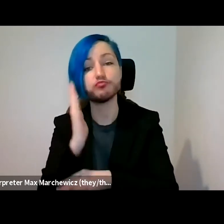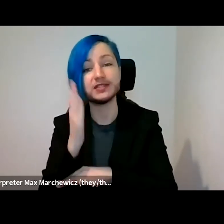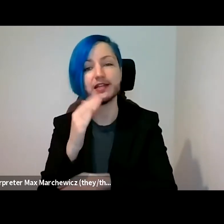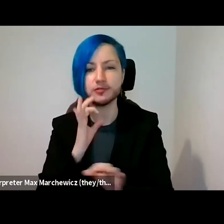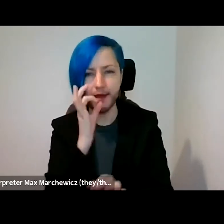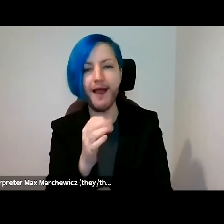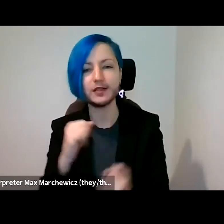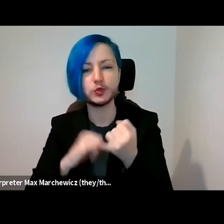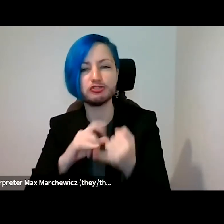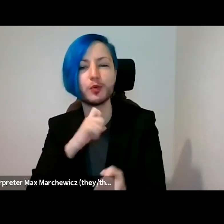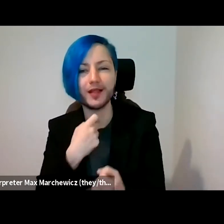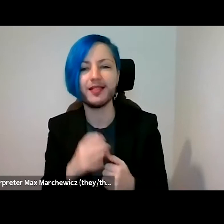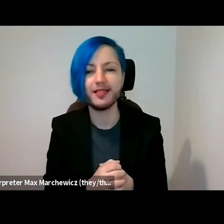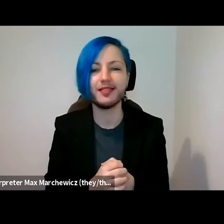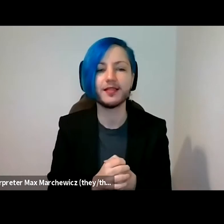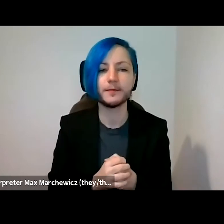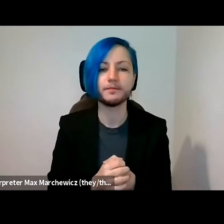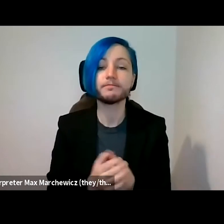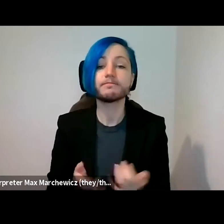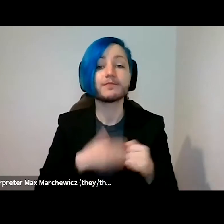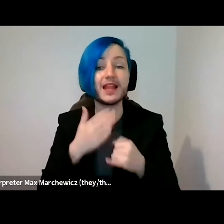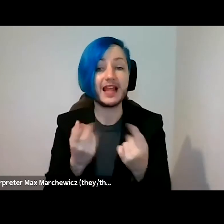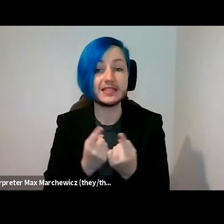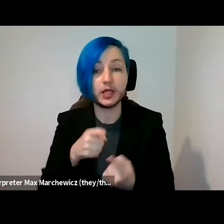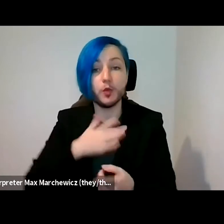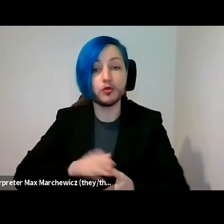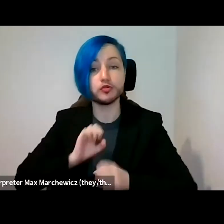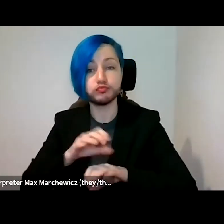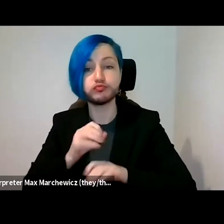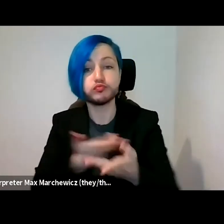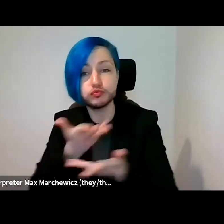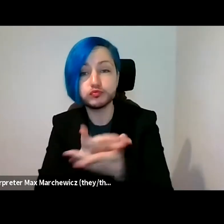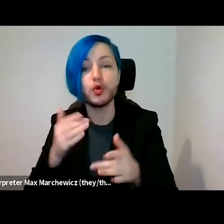And finally, if you're going to chat about this event online, which we do in encourage,